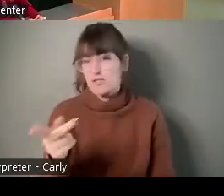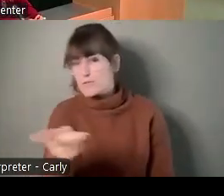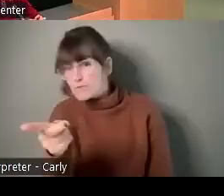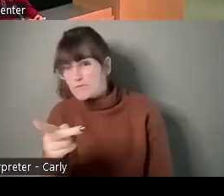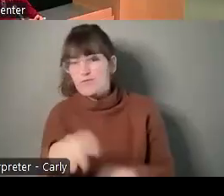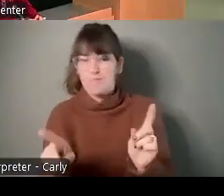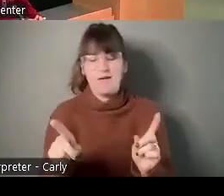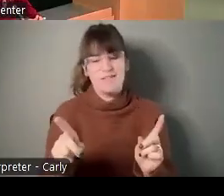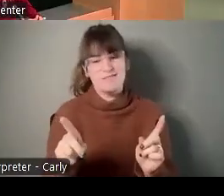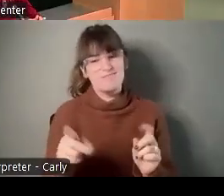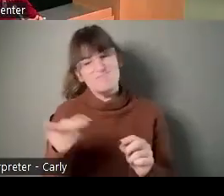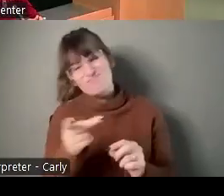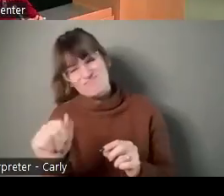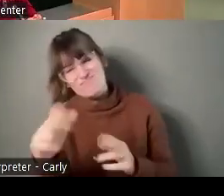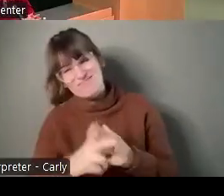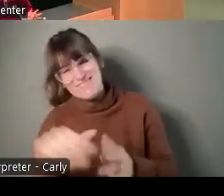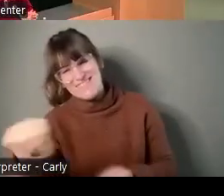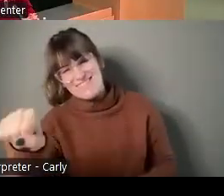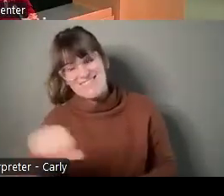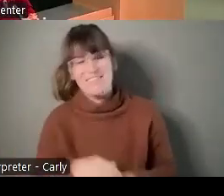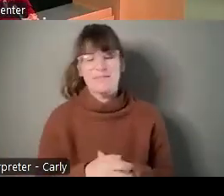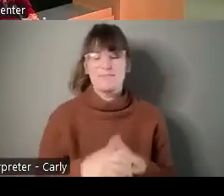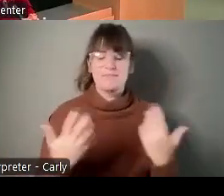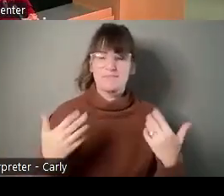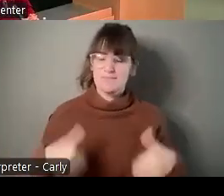So it's been really cool. Um so there's just been there's a lot of motivation and pressure.